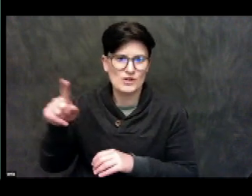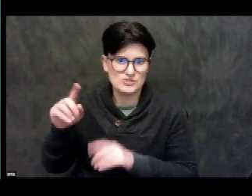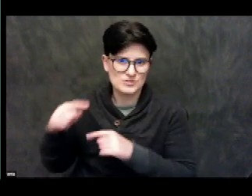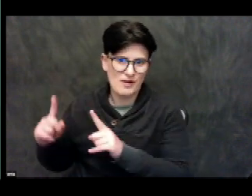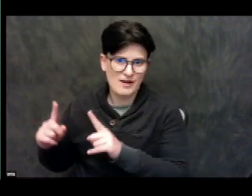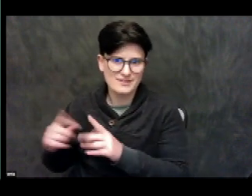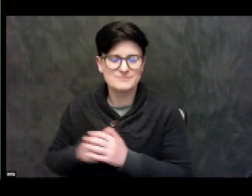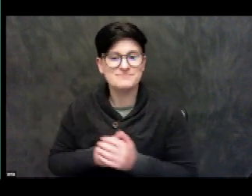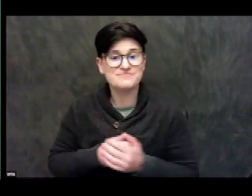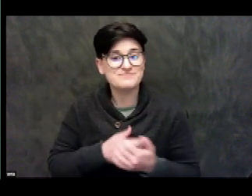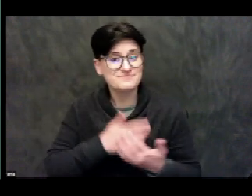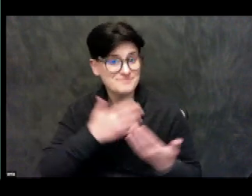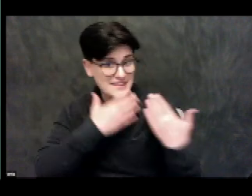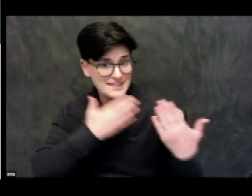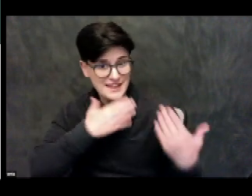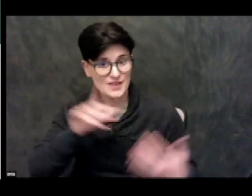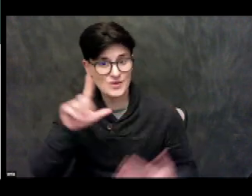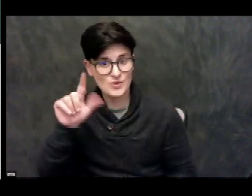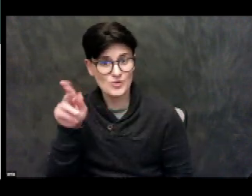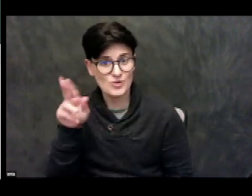So now we will move on to